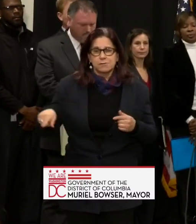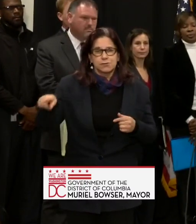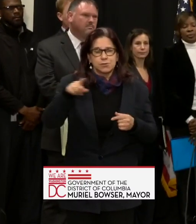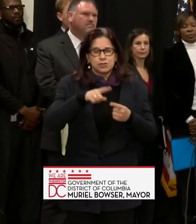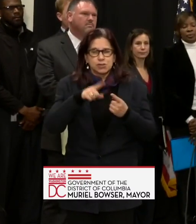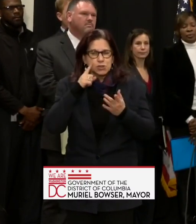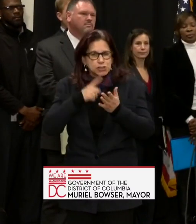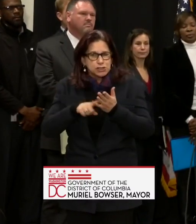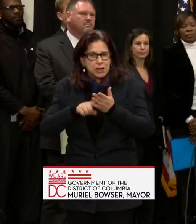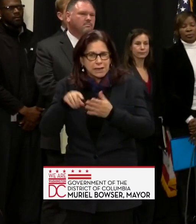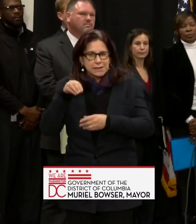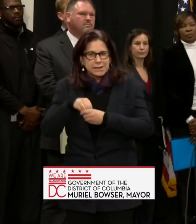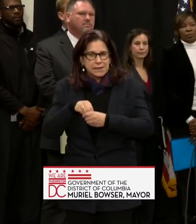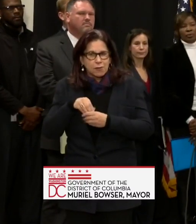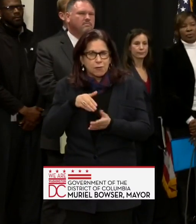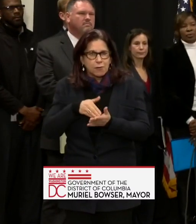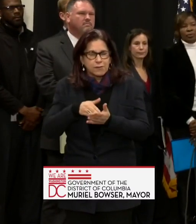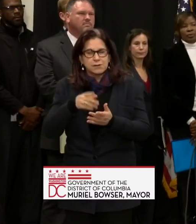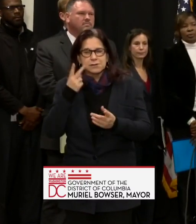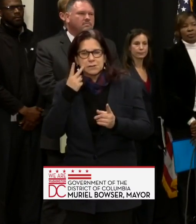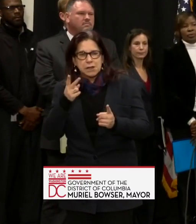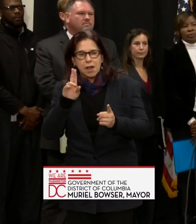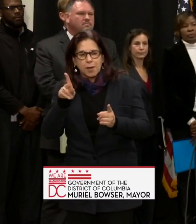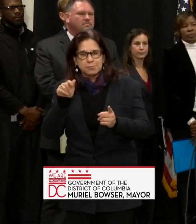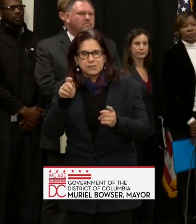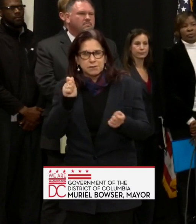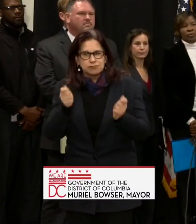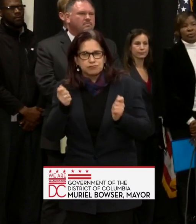UPDATED INFORMATION. THE FIRST IS OUR OFFICIAL